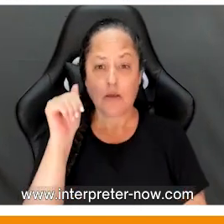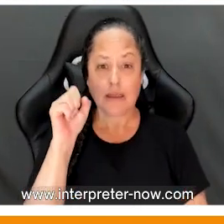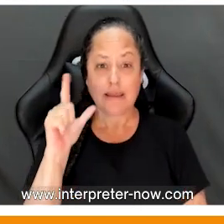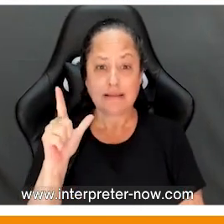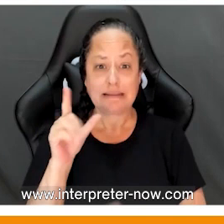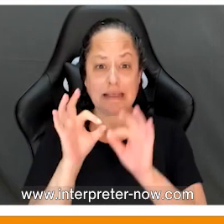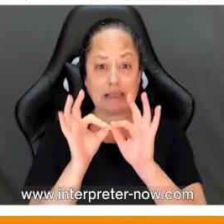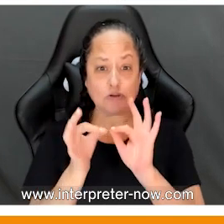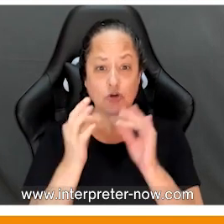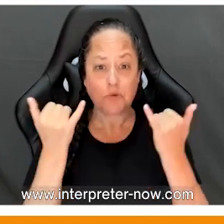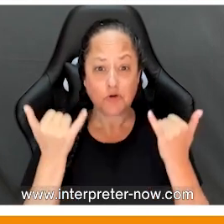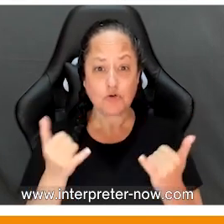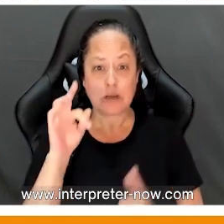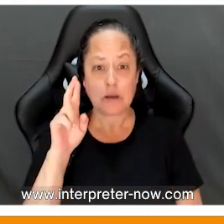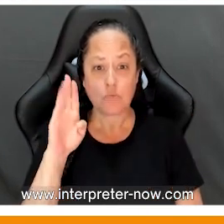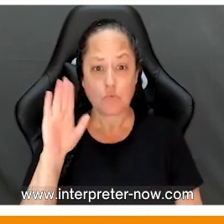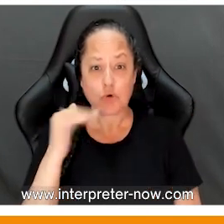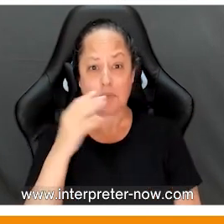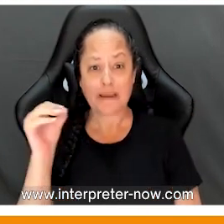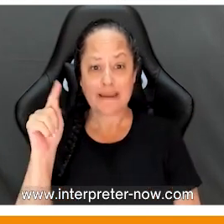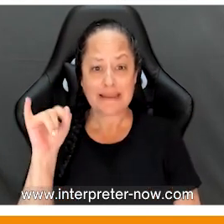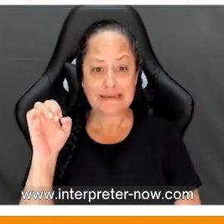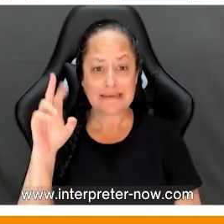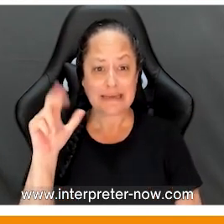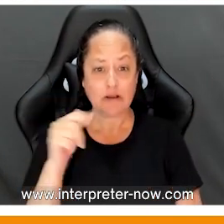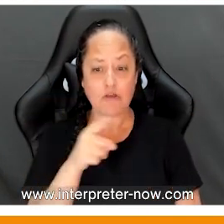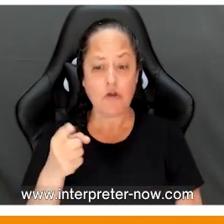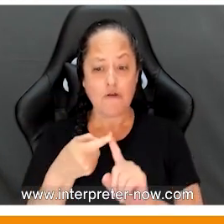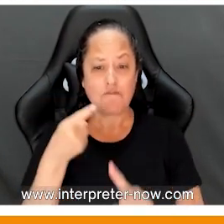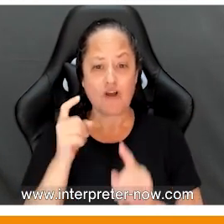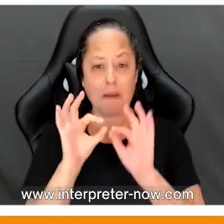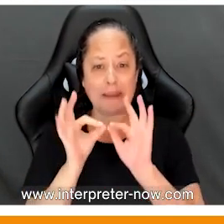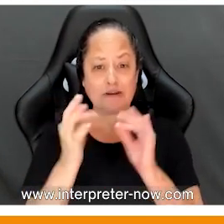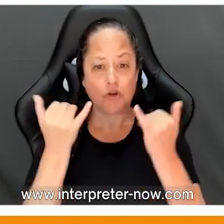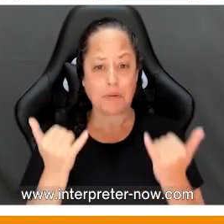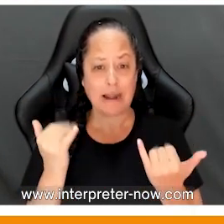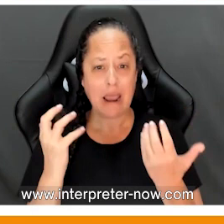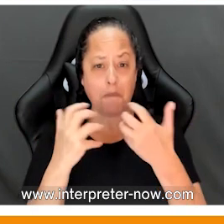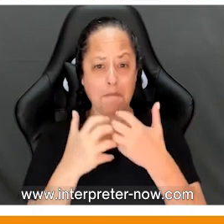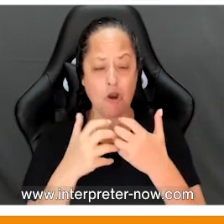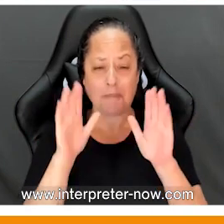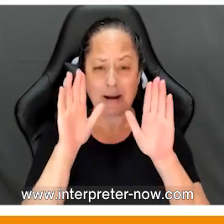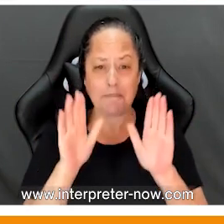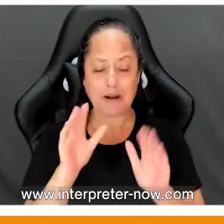Our ASL interpreters today are Ruby and Tierra, and they are from Interpreter Now, our partners, our amazing partners.